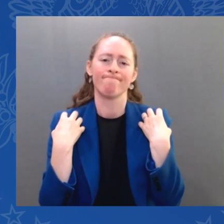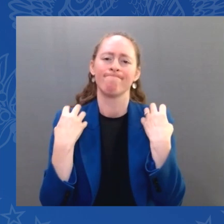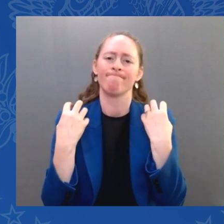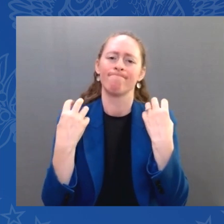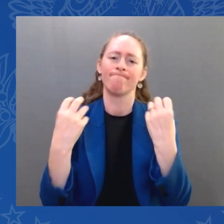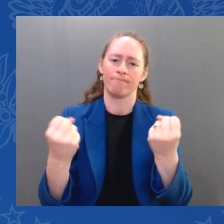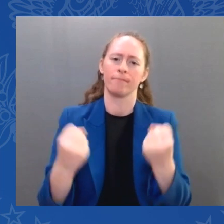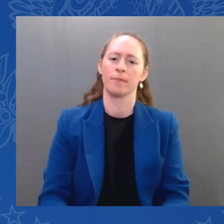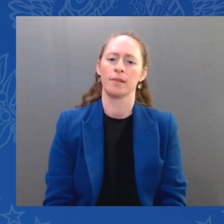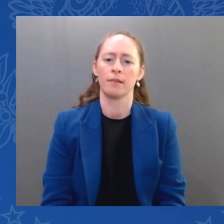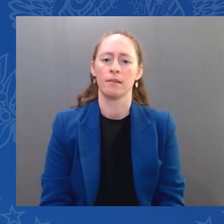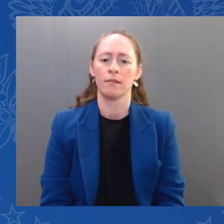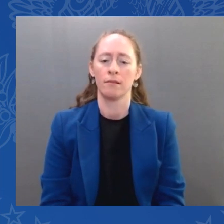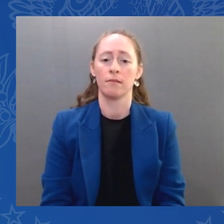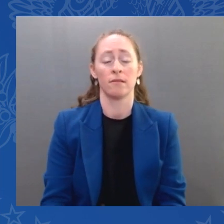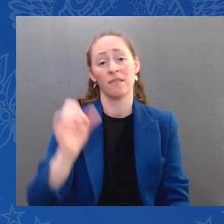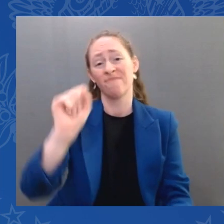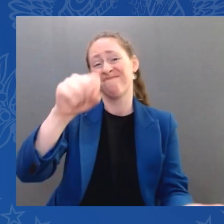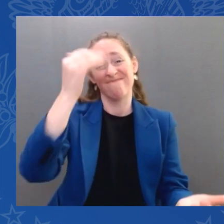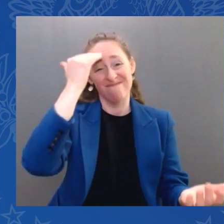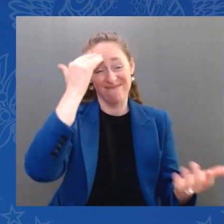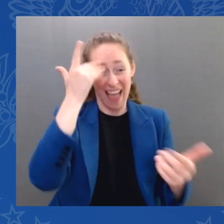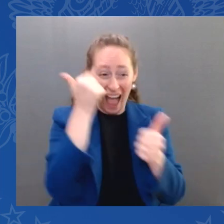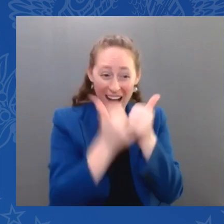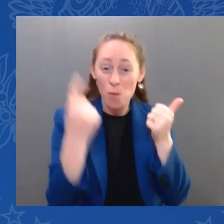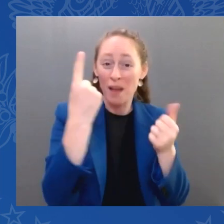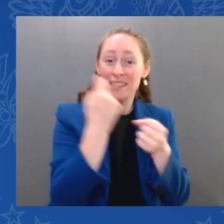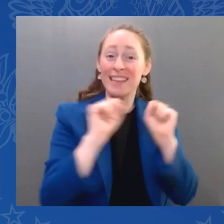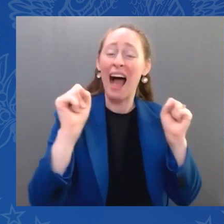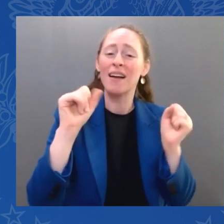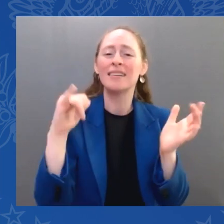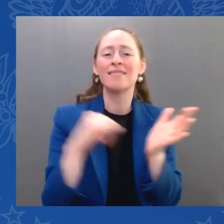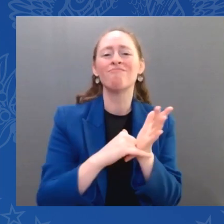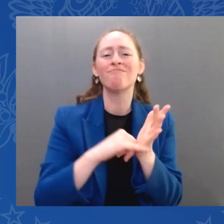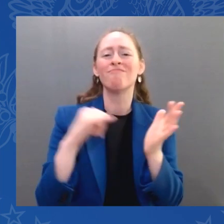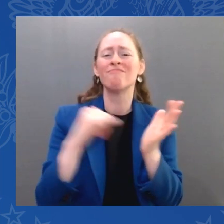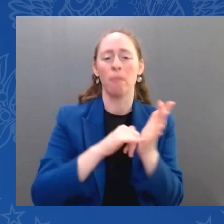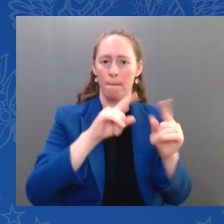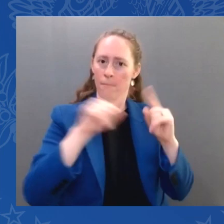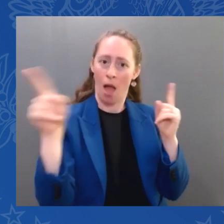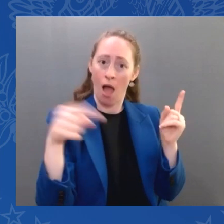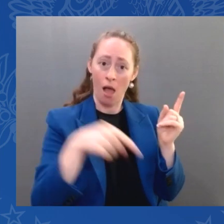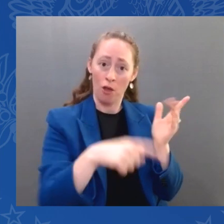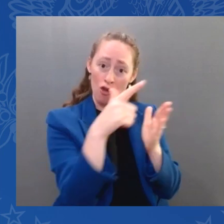even this last year, lives would have been saved. It matters. It matters.